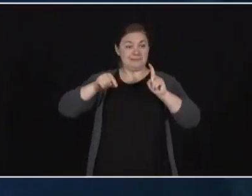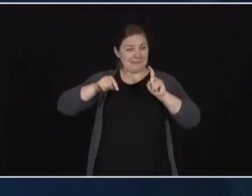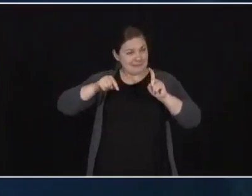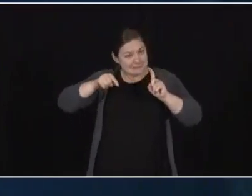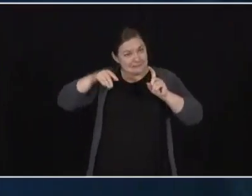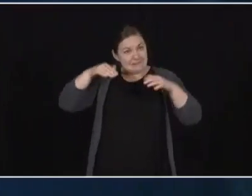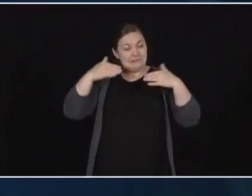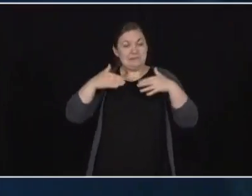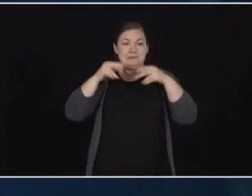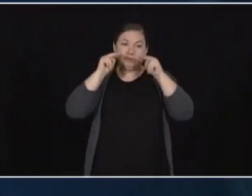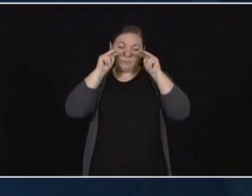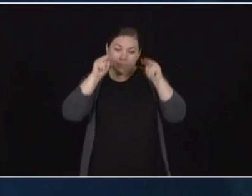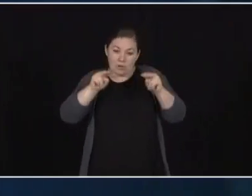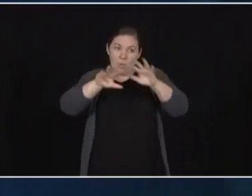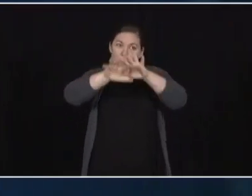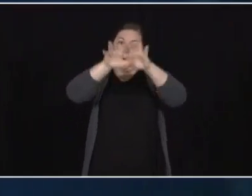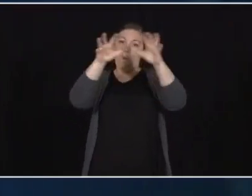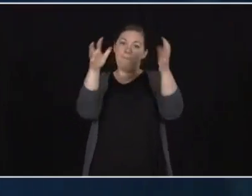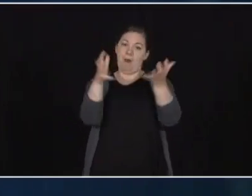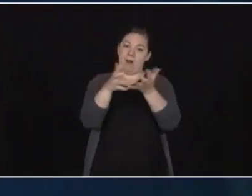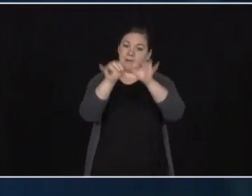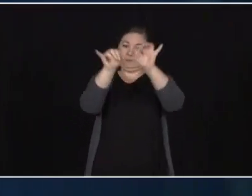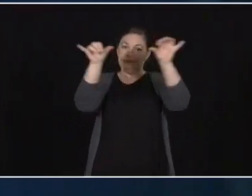system.